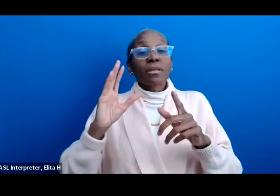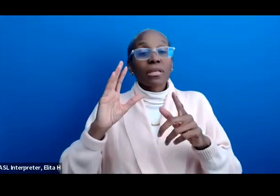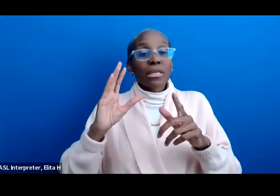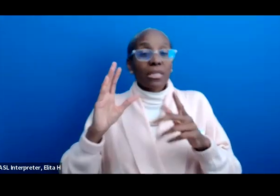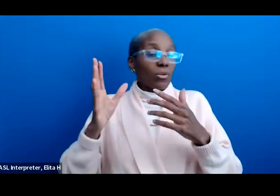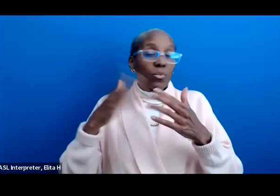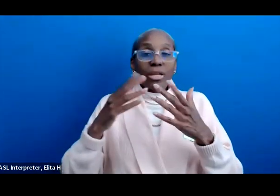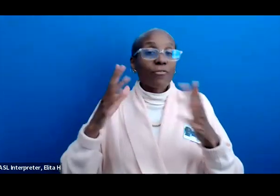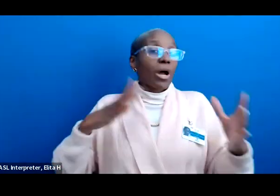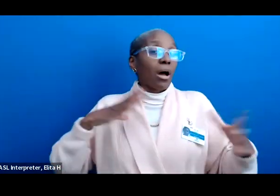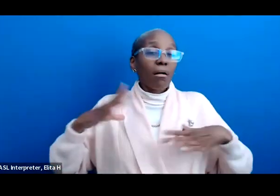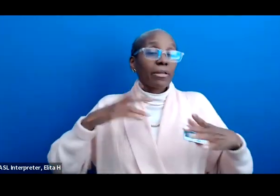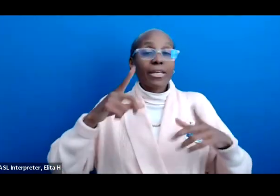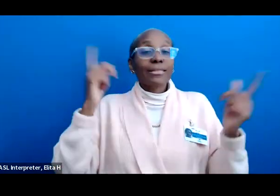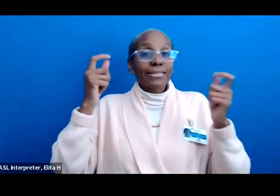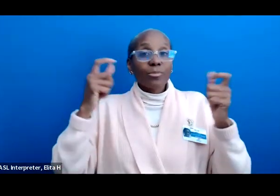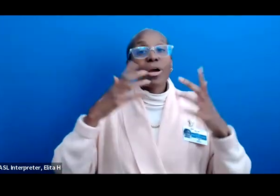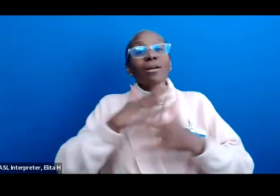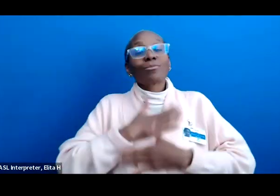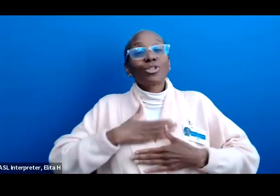Whatever holiday you celebrate, I hope you have a good one.